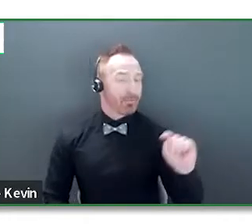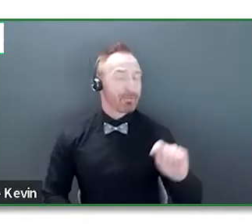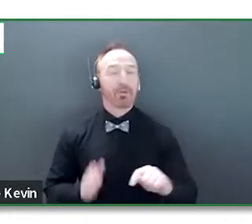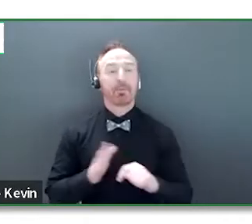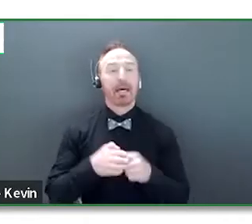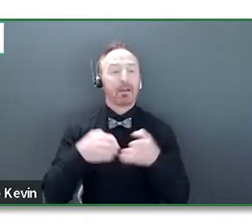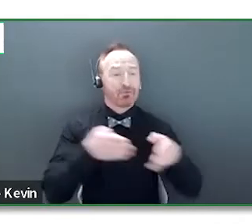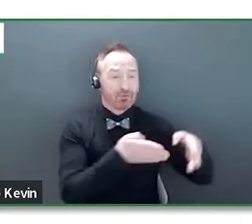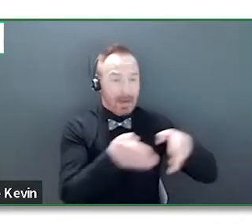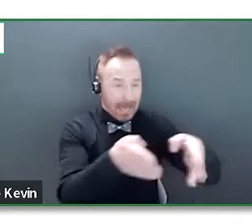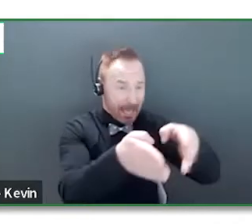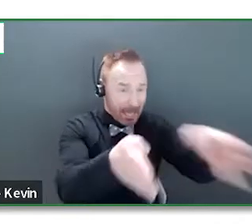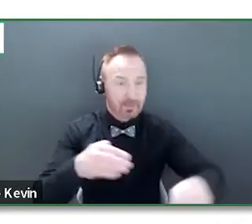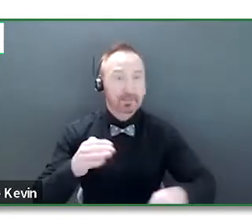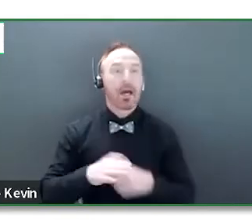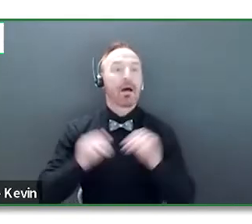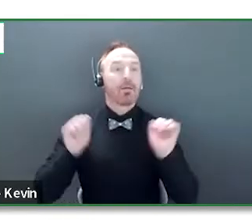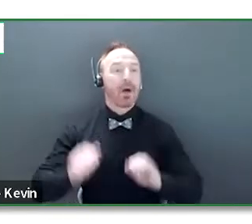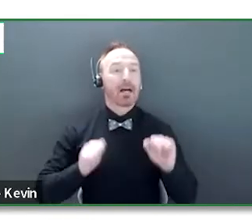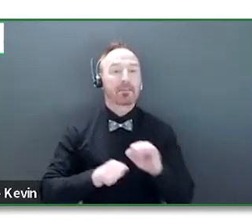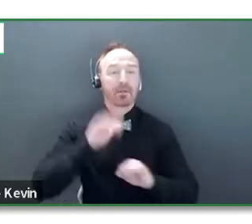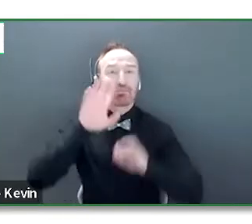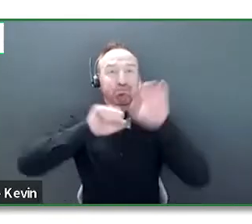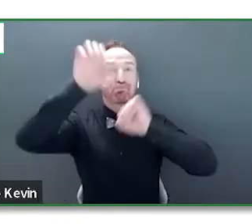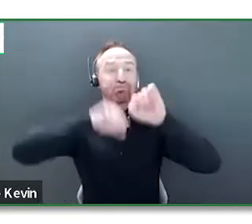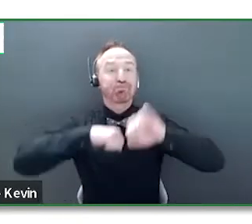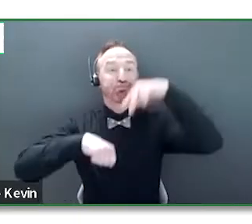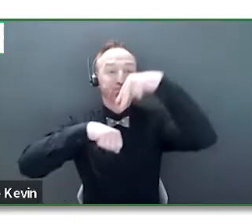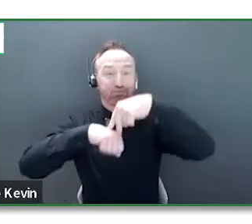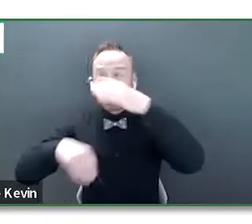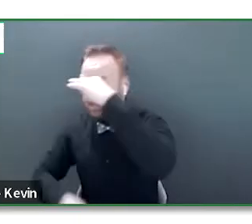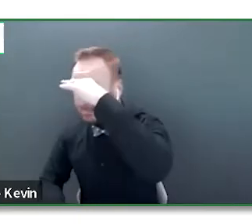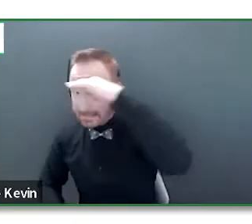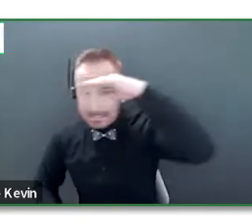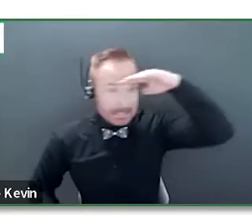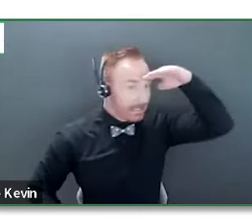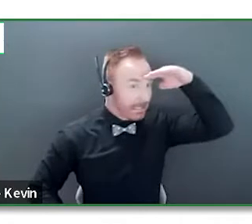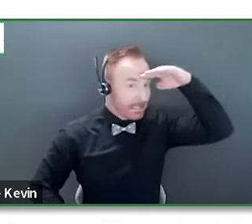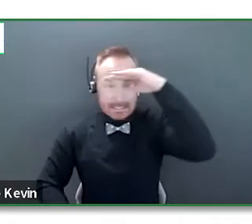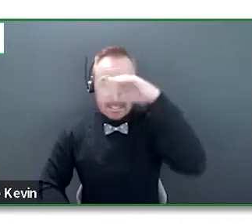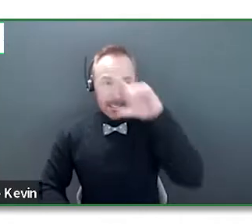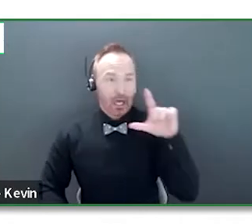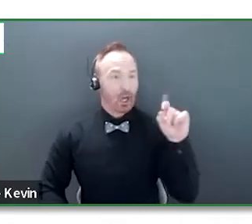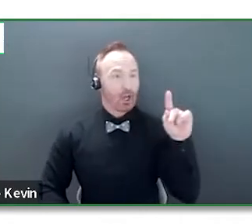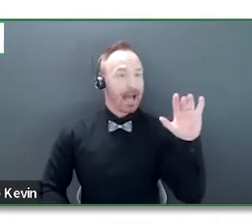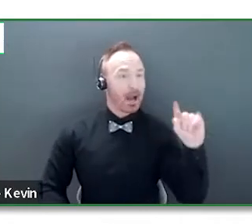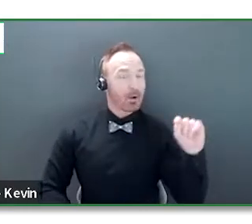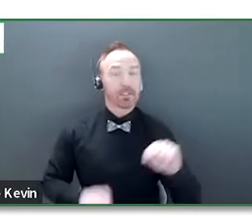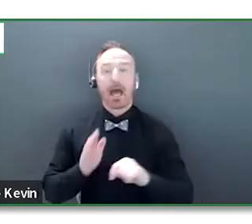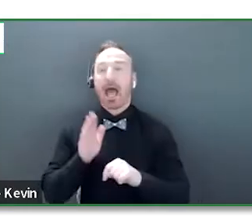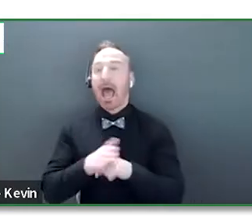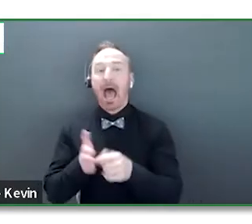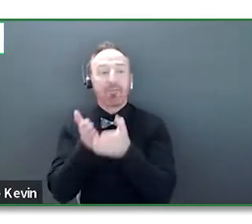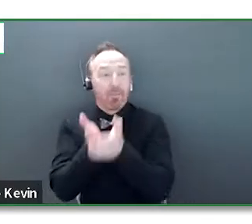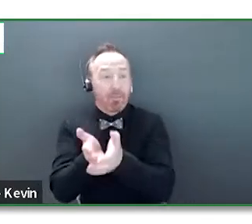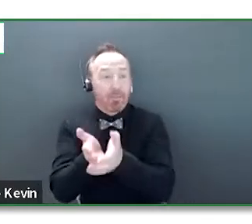We've got golf courses playgrounds marinas launches for boats, beaches